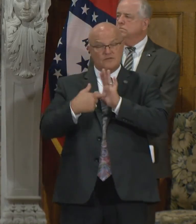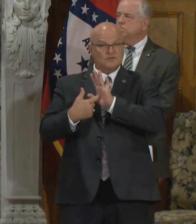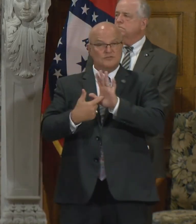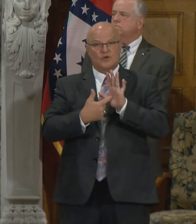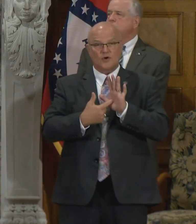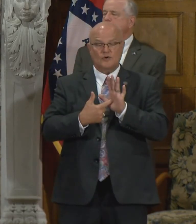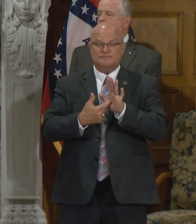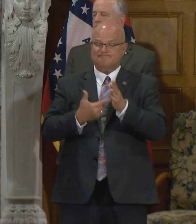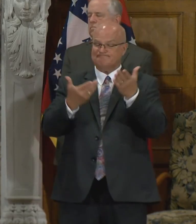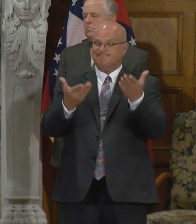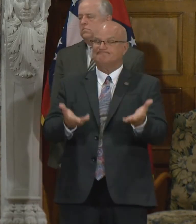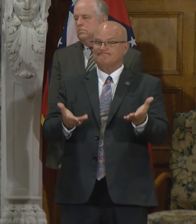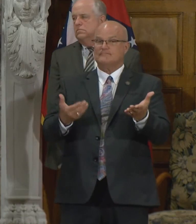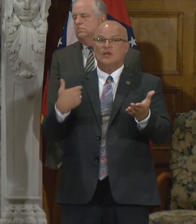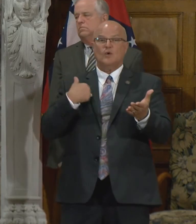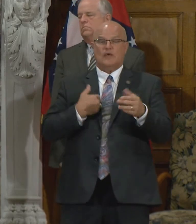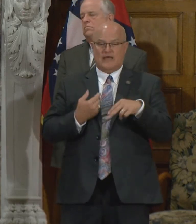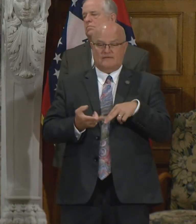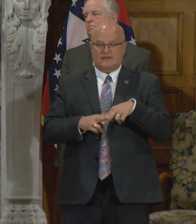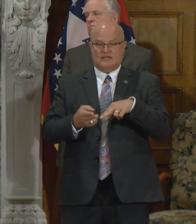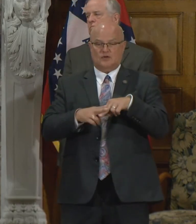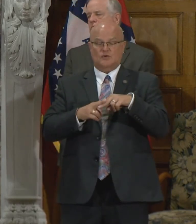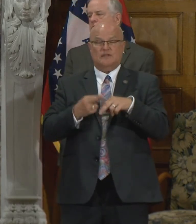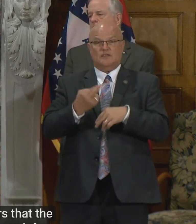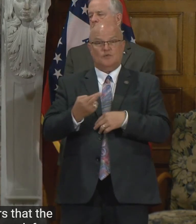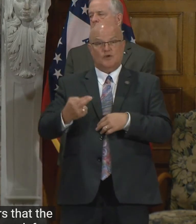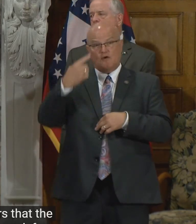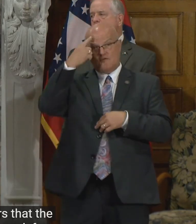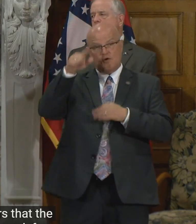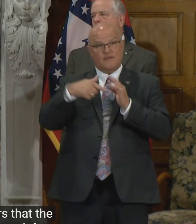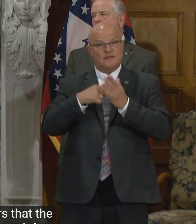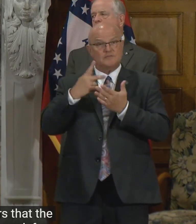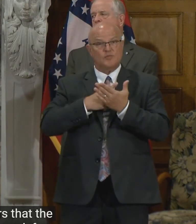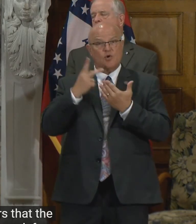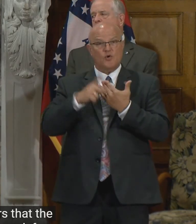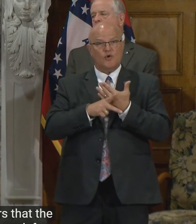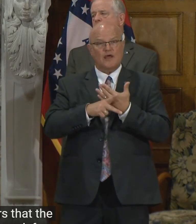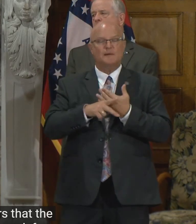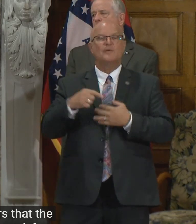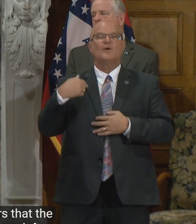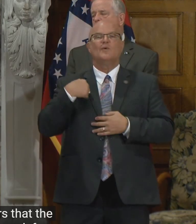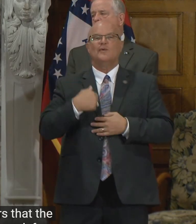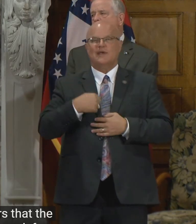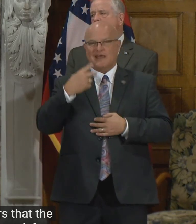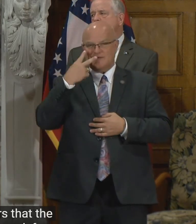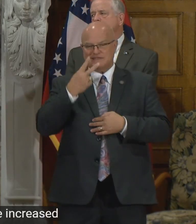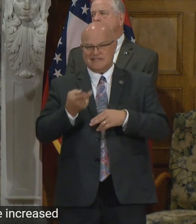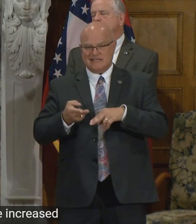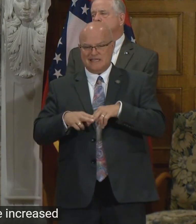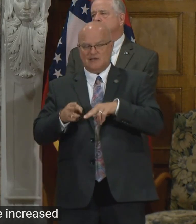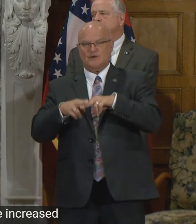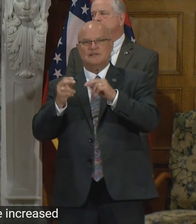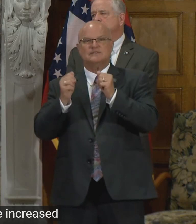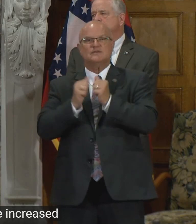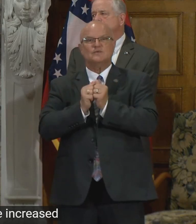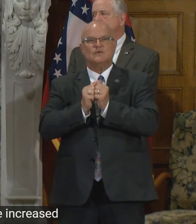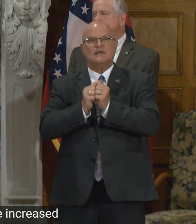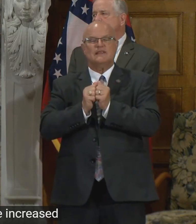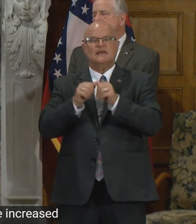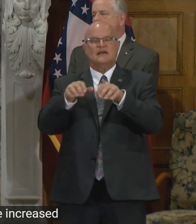speak for themselves as we have increased the resources for this program, we have seen increases in confiscation both